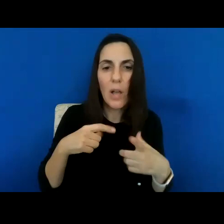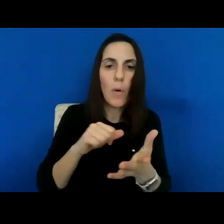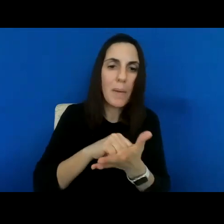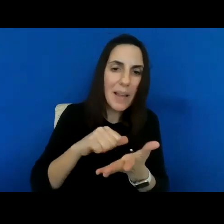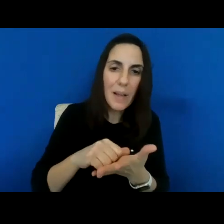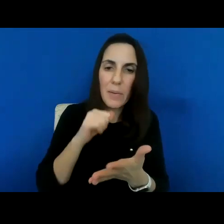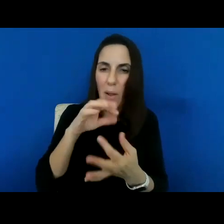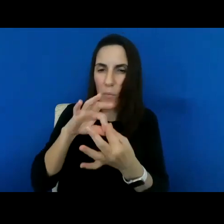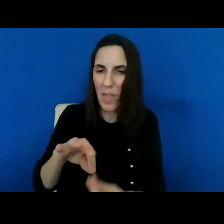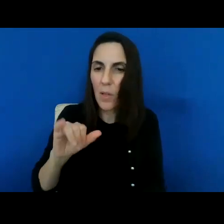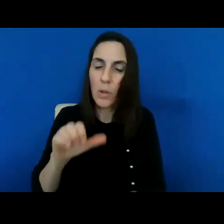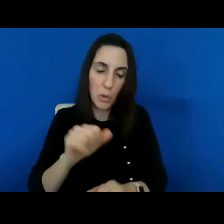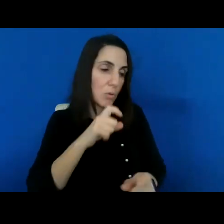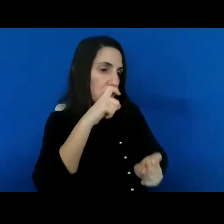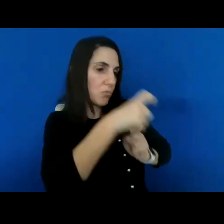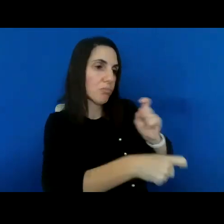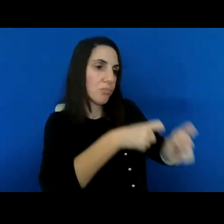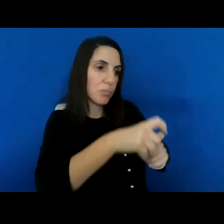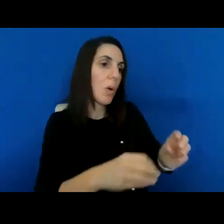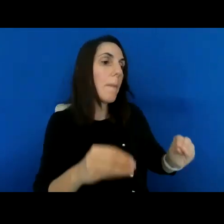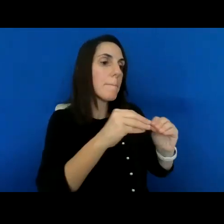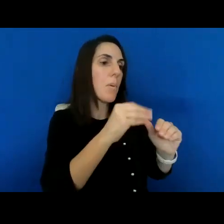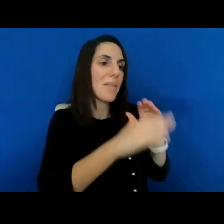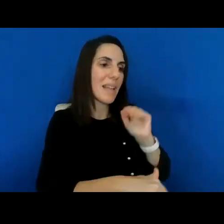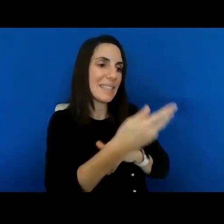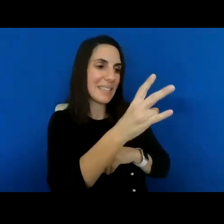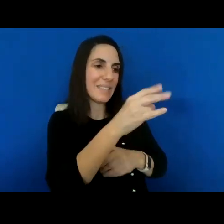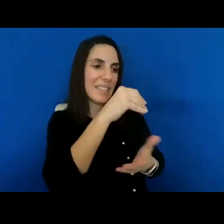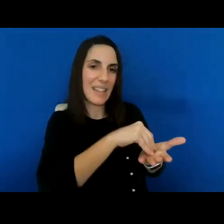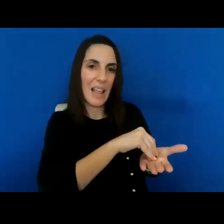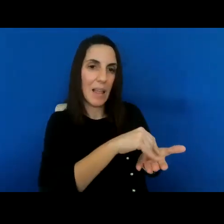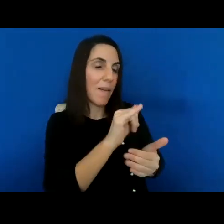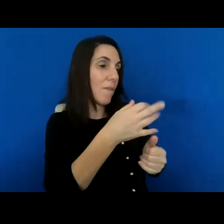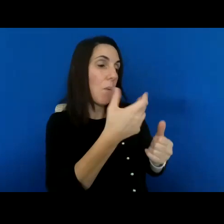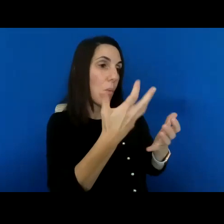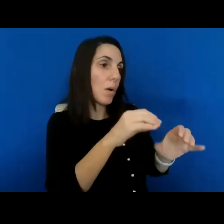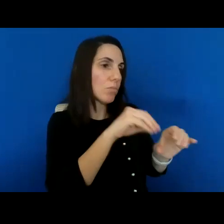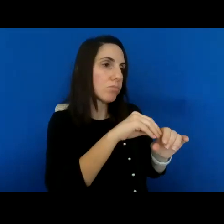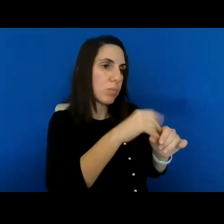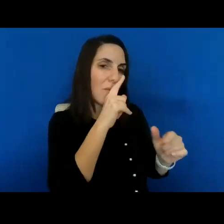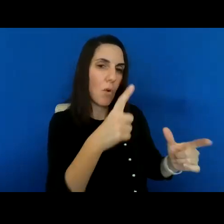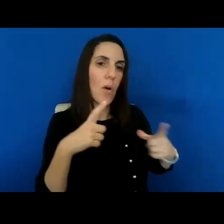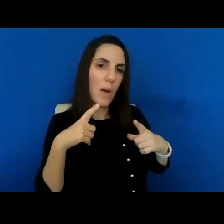we actually contribute above that 17,000 up to the single poverty, the the Federal poverty